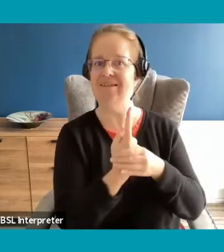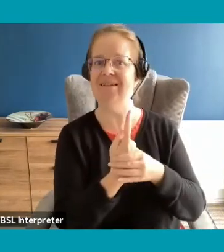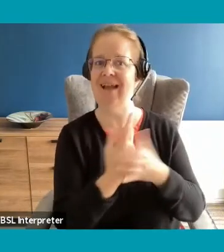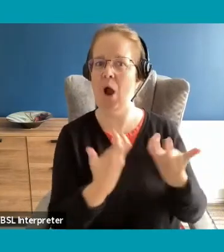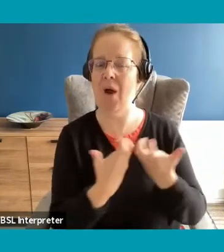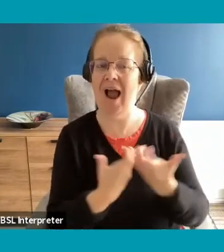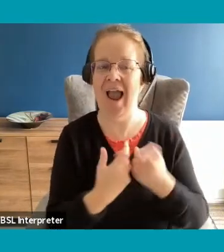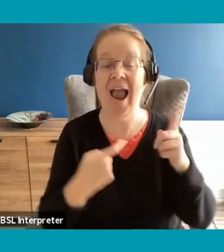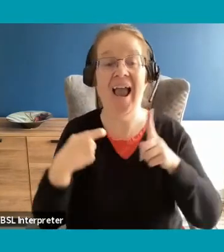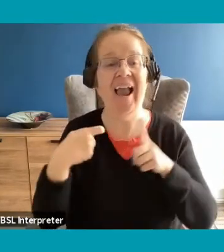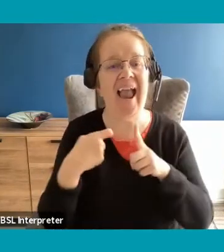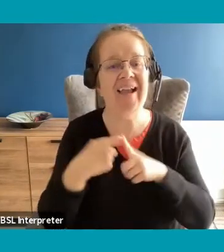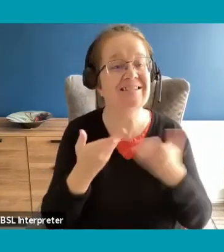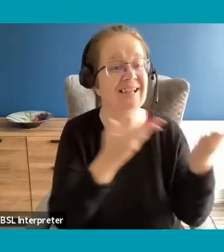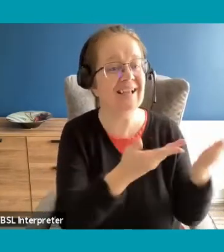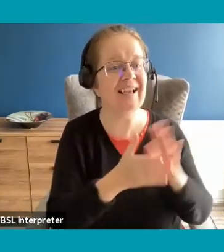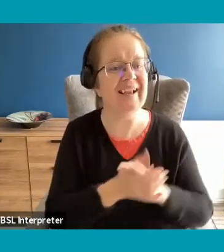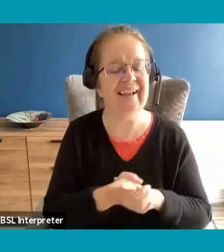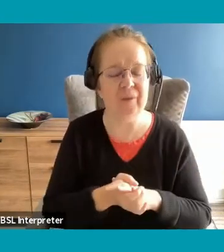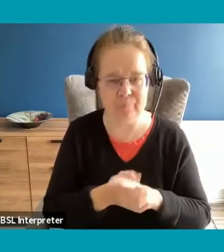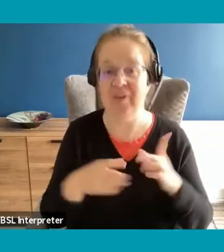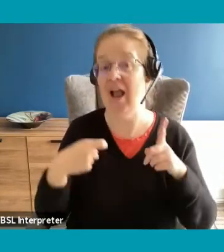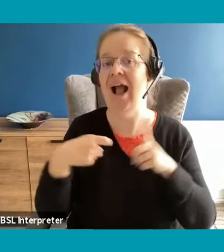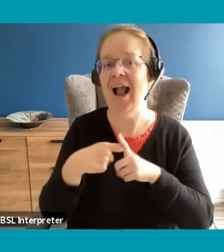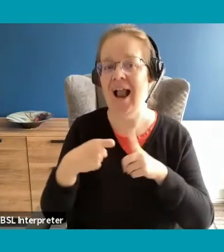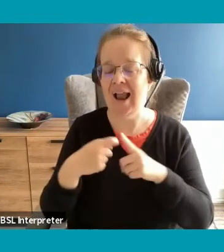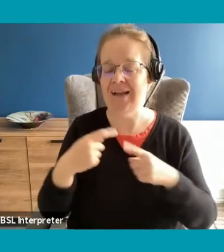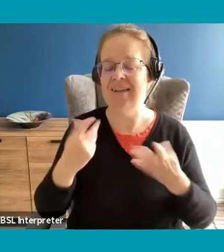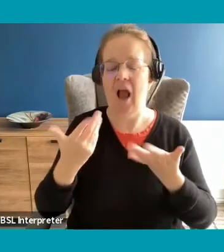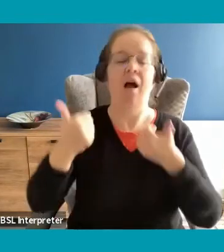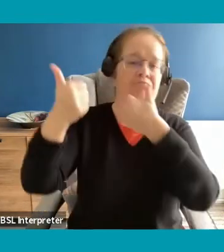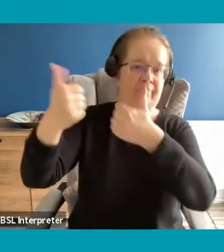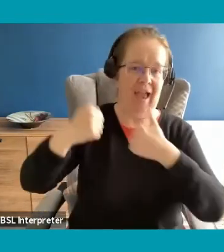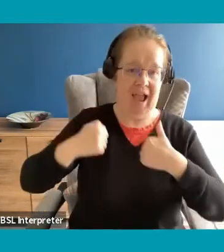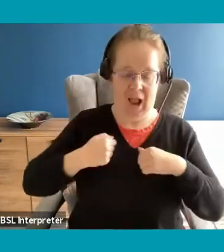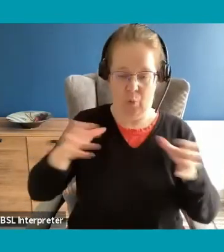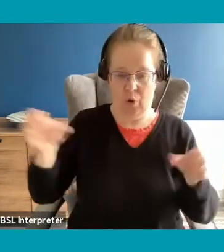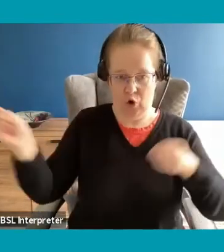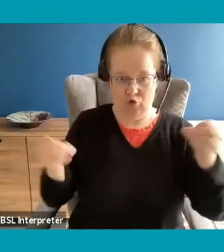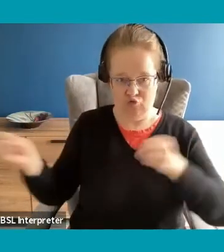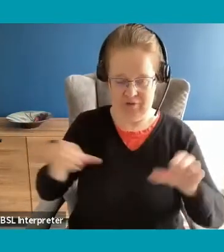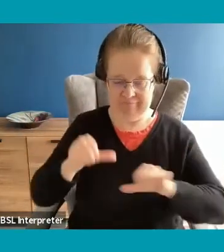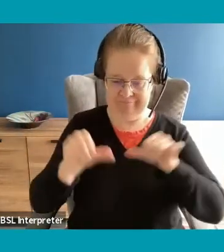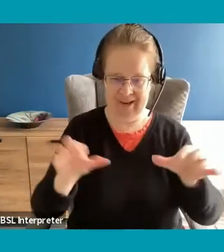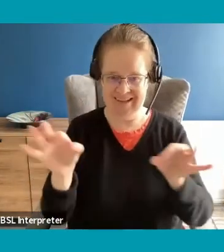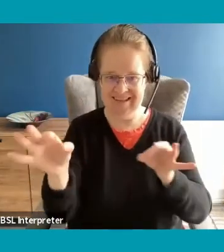OK, so our recruitment process um, it's really kind of tailored for each role.